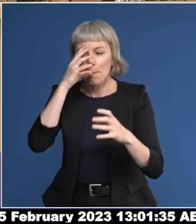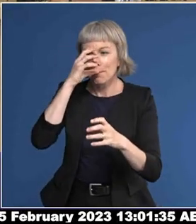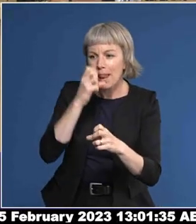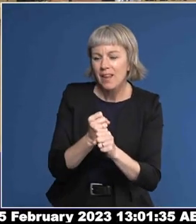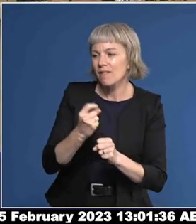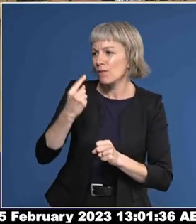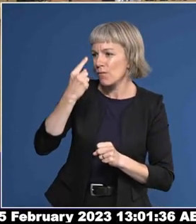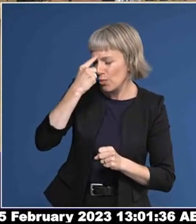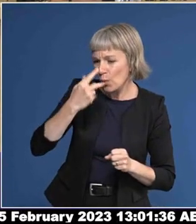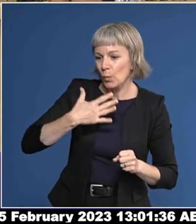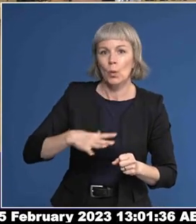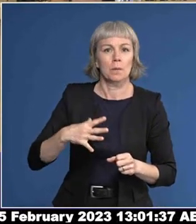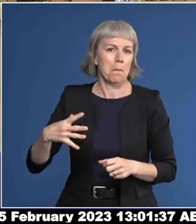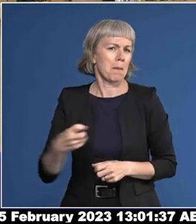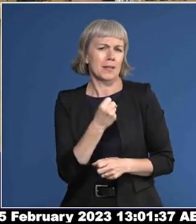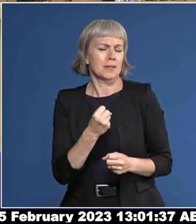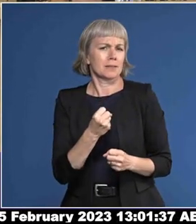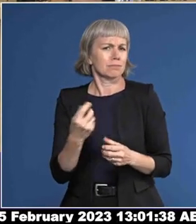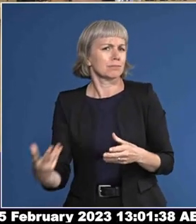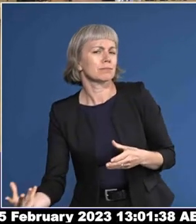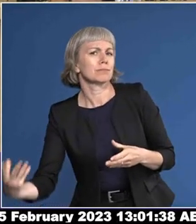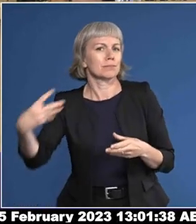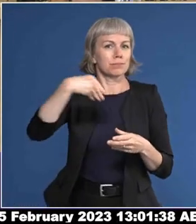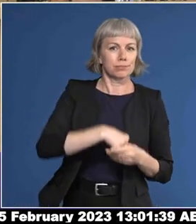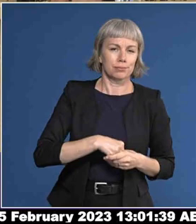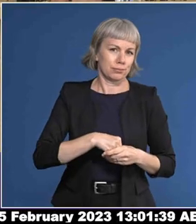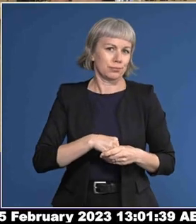So that's where I believe we will see material changes.